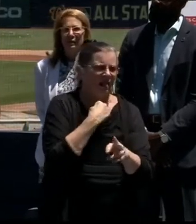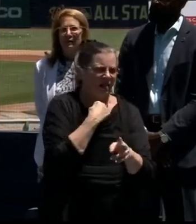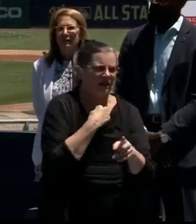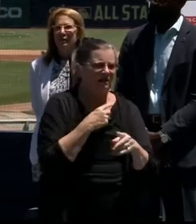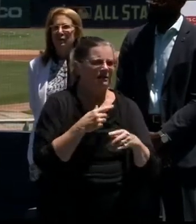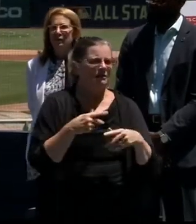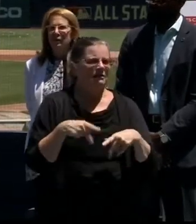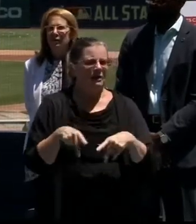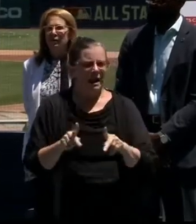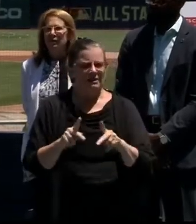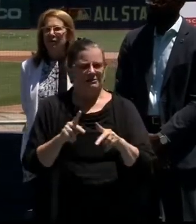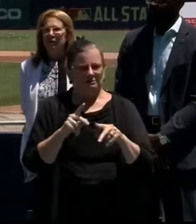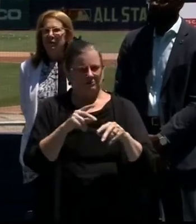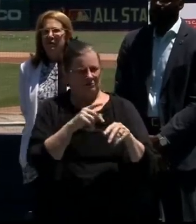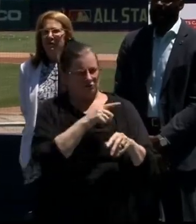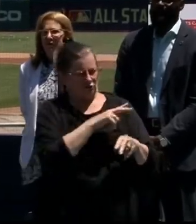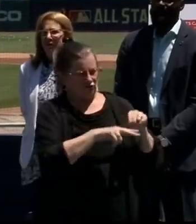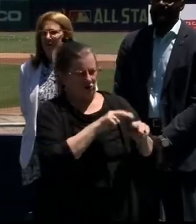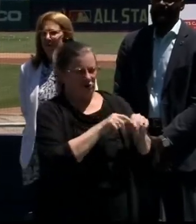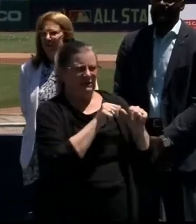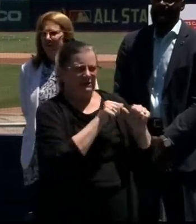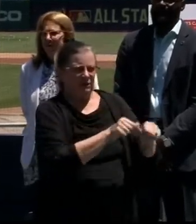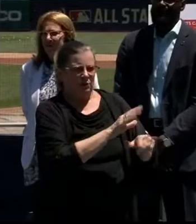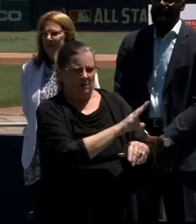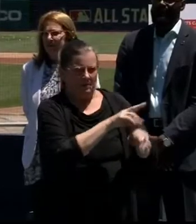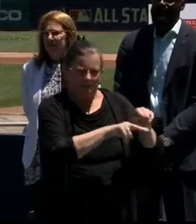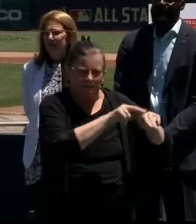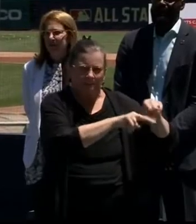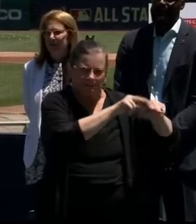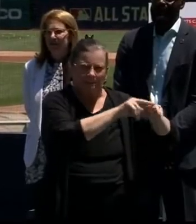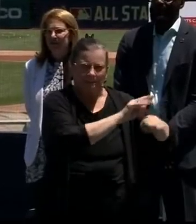AND SOME OF THE ACTIVITIES IS MAJOR LEAGUE